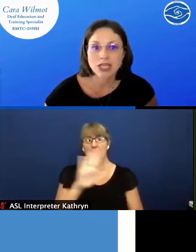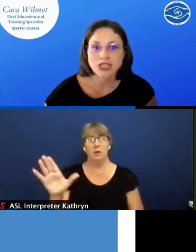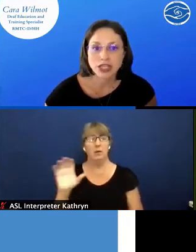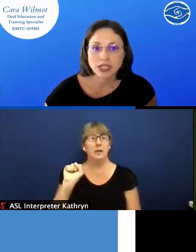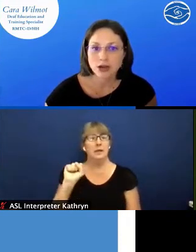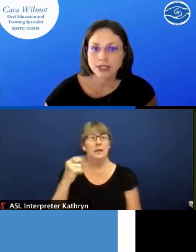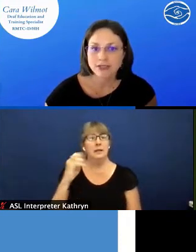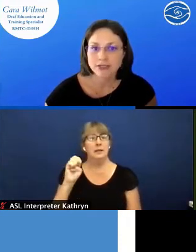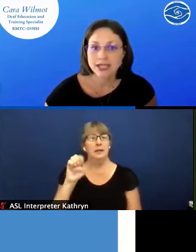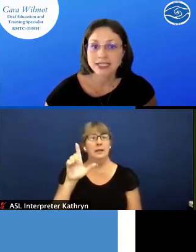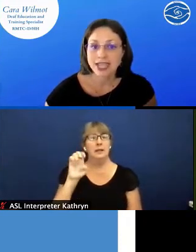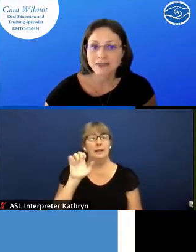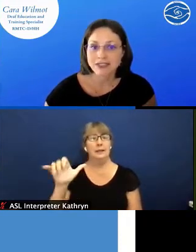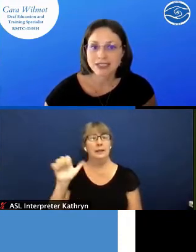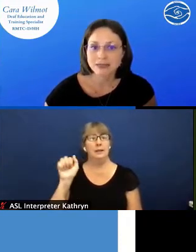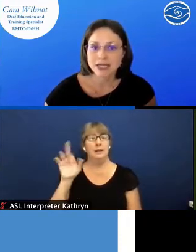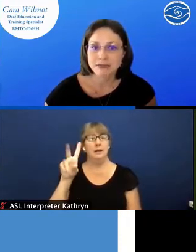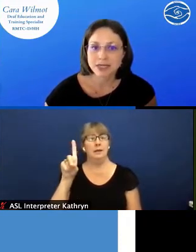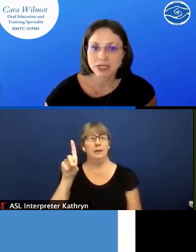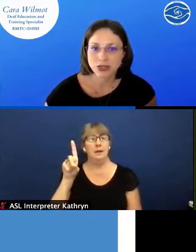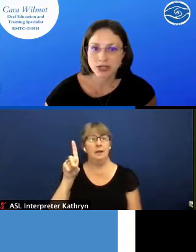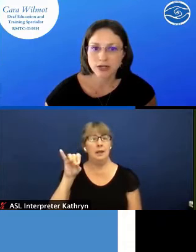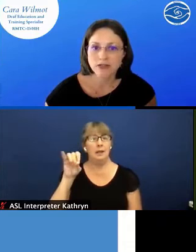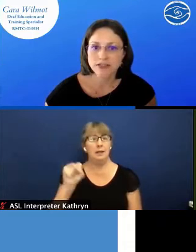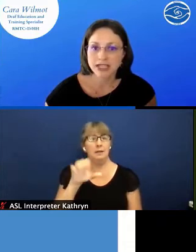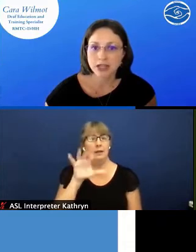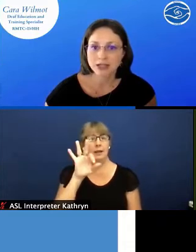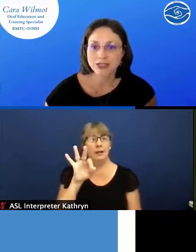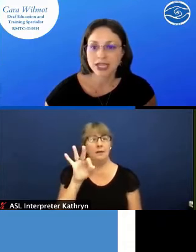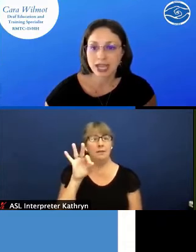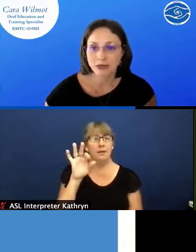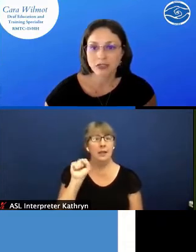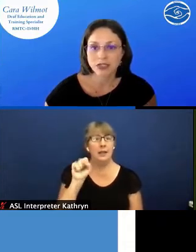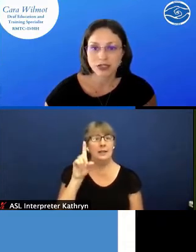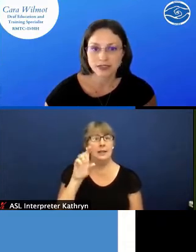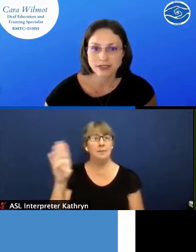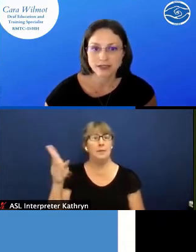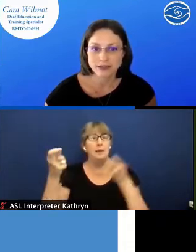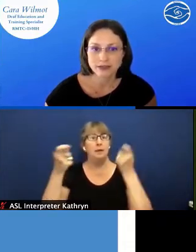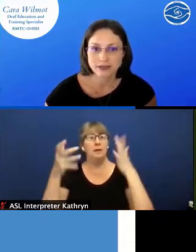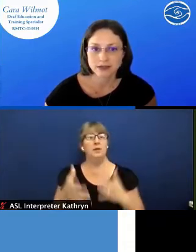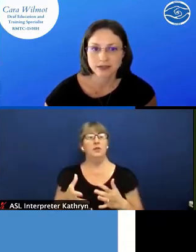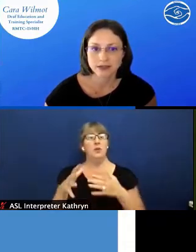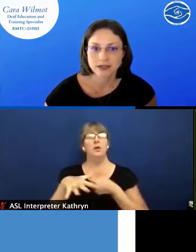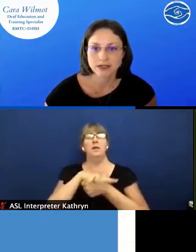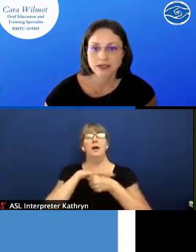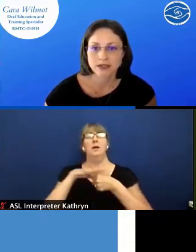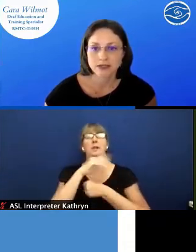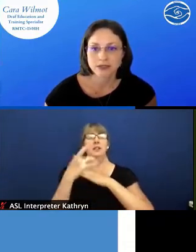Shelly Ardis, is the FSDB administrator of Technology and Outreach Services.